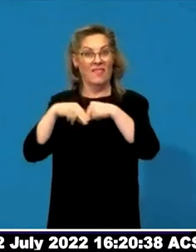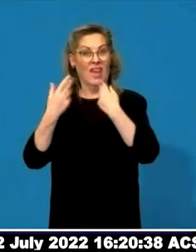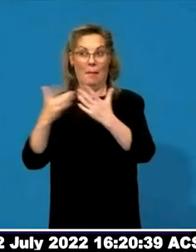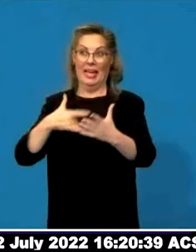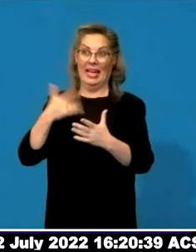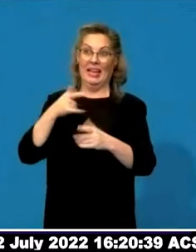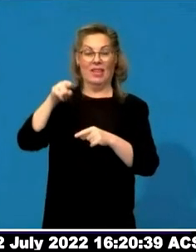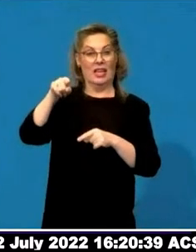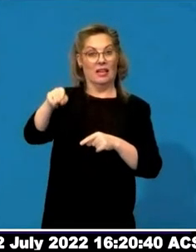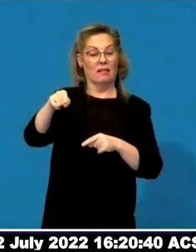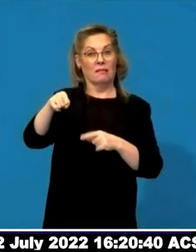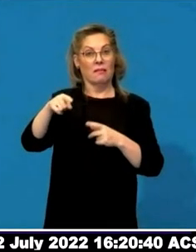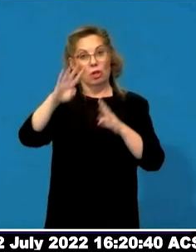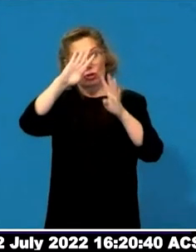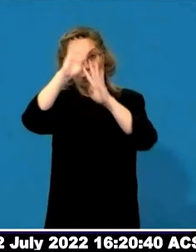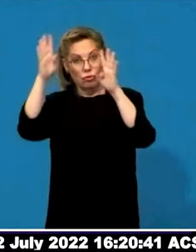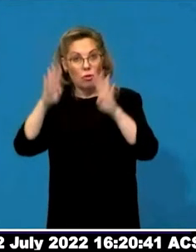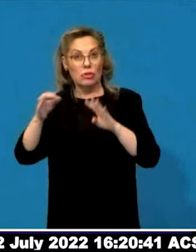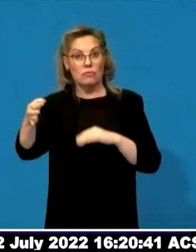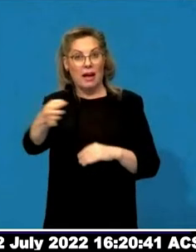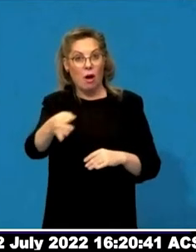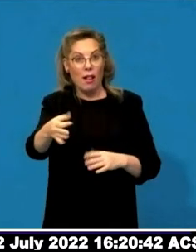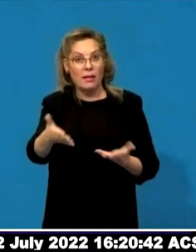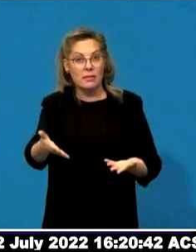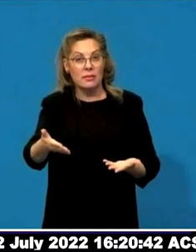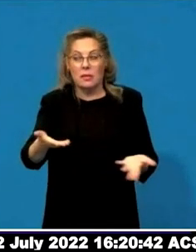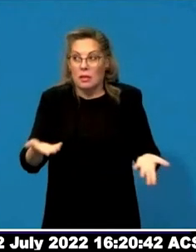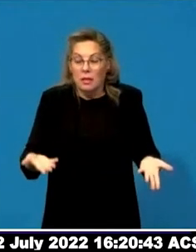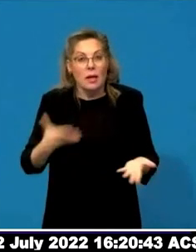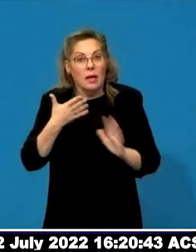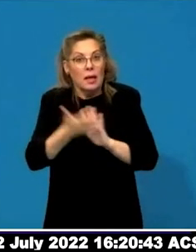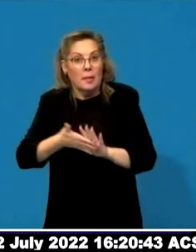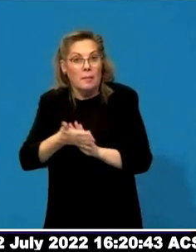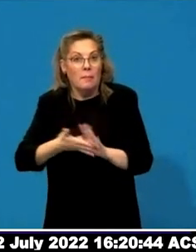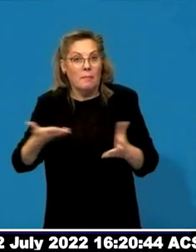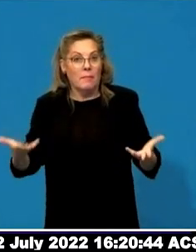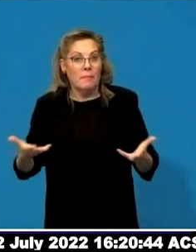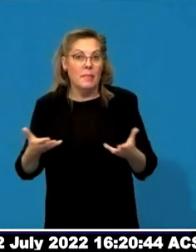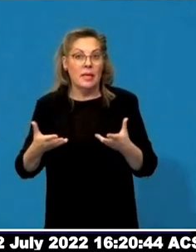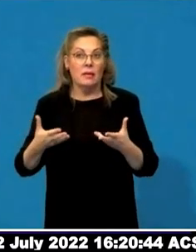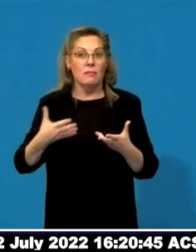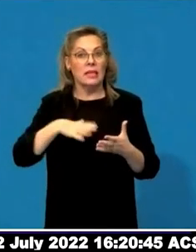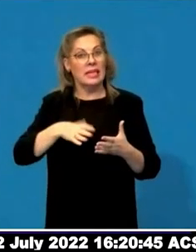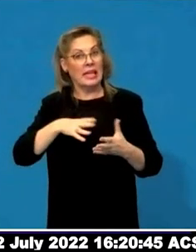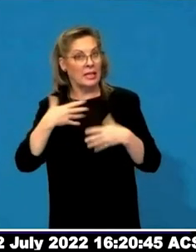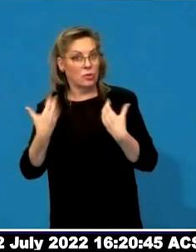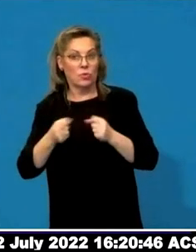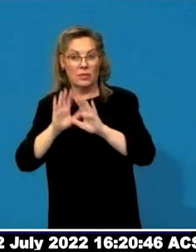And number two - the most important one is housing,